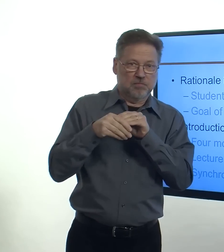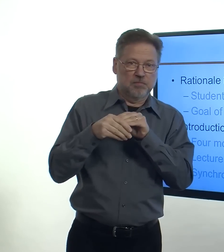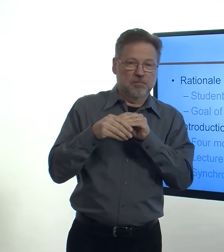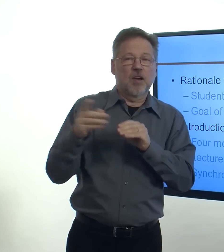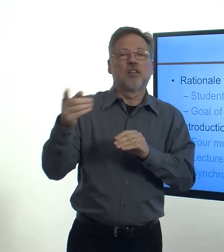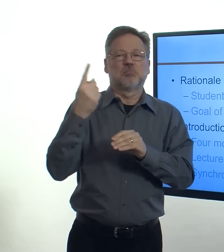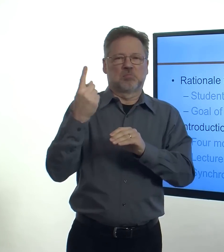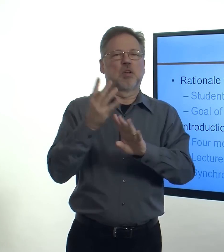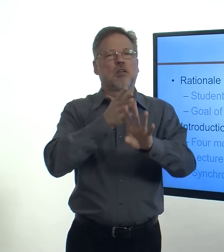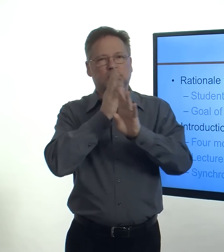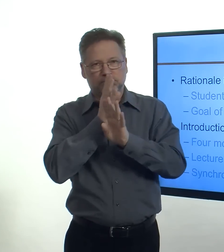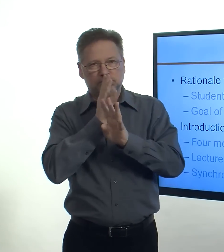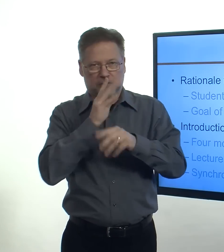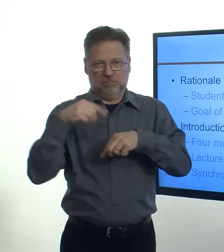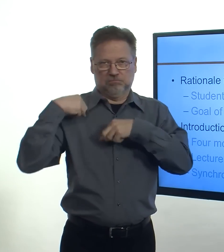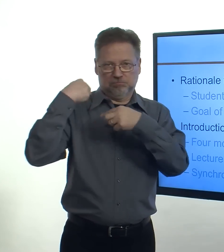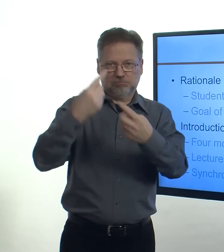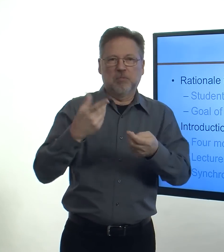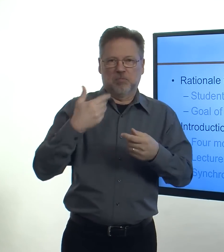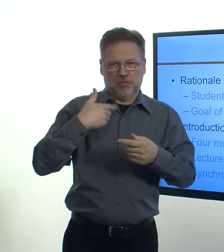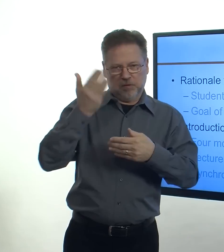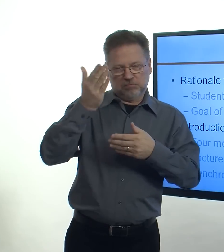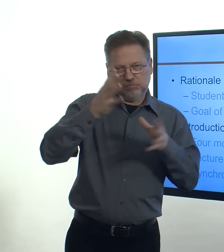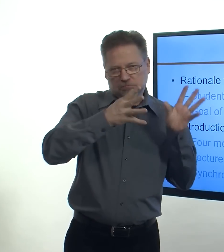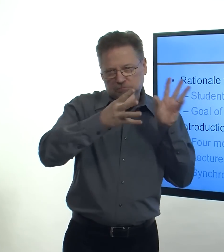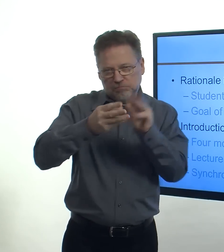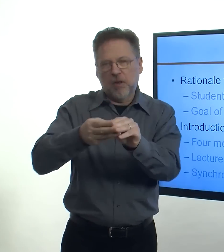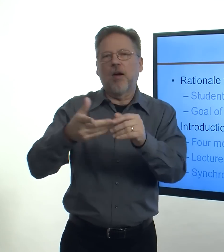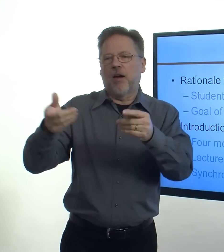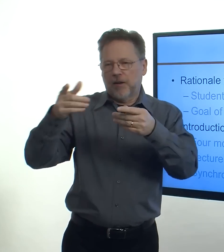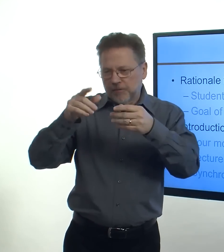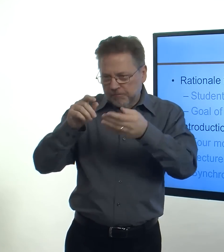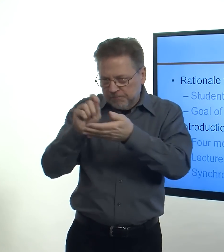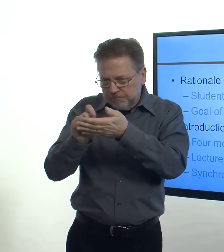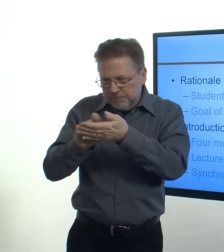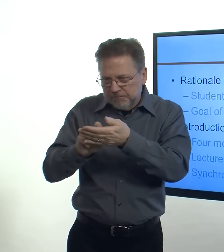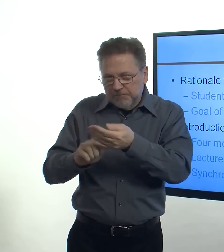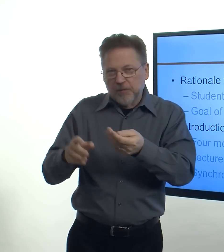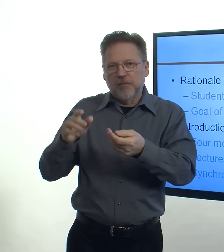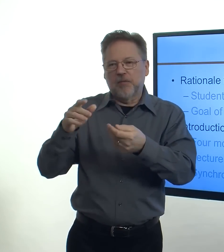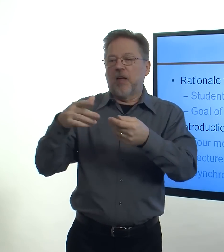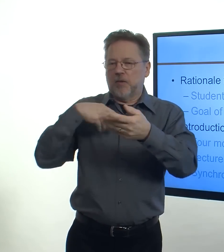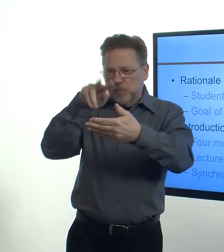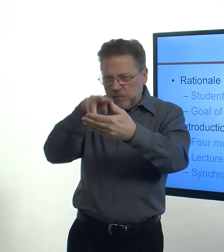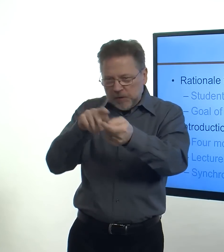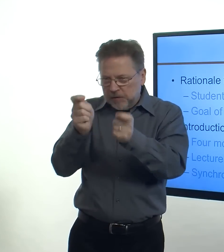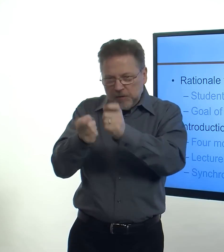is available. All lectures were translated from ASL to English, which I then reviewed